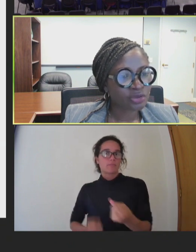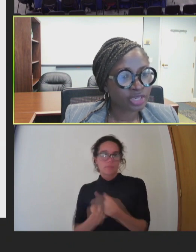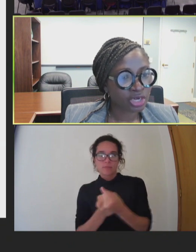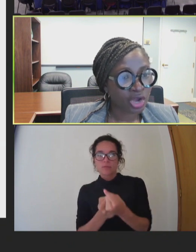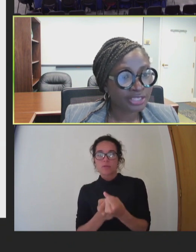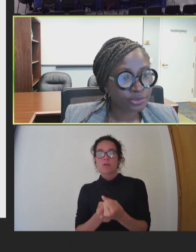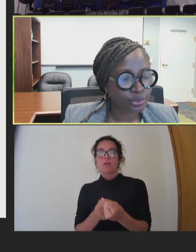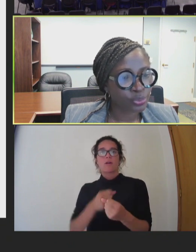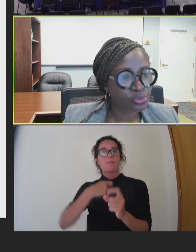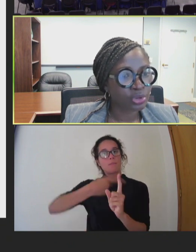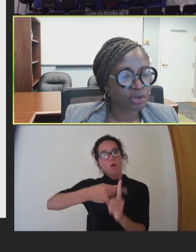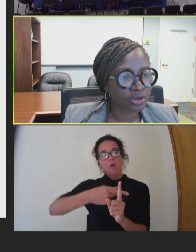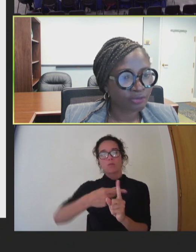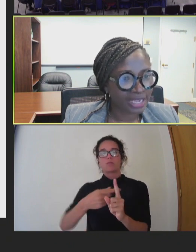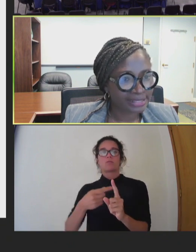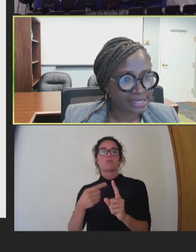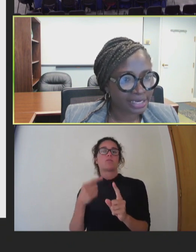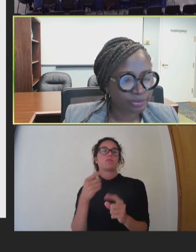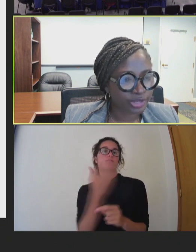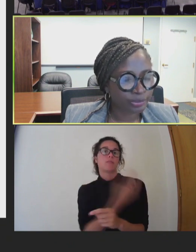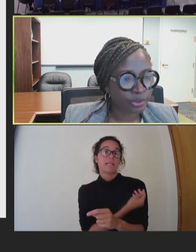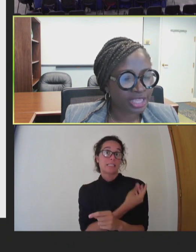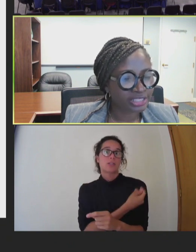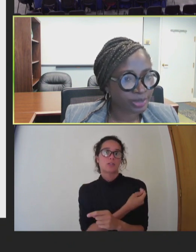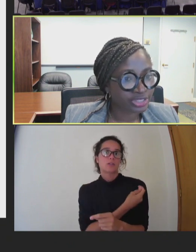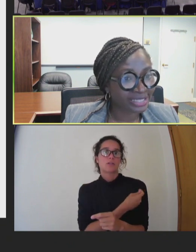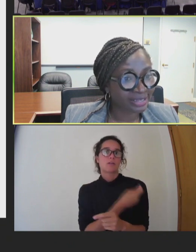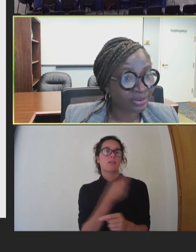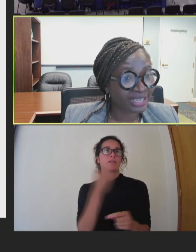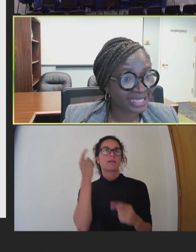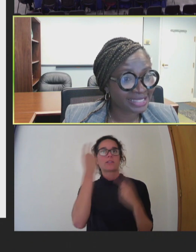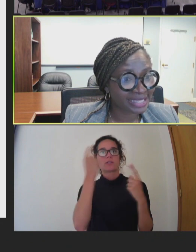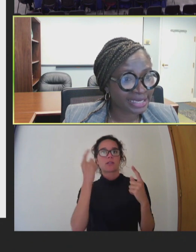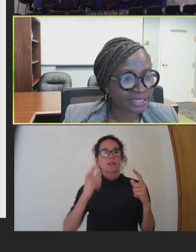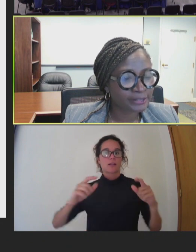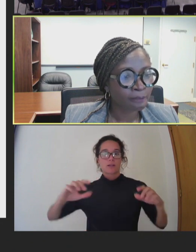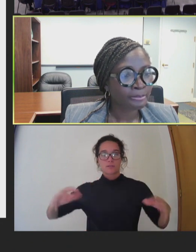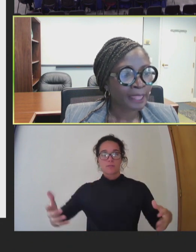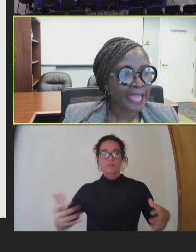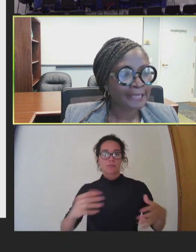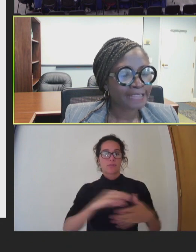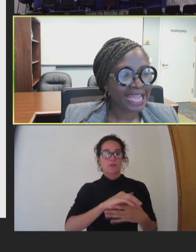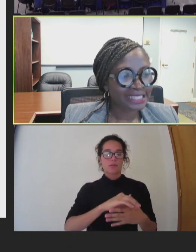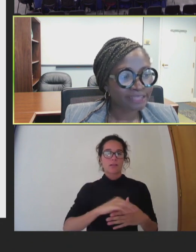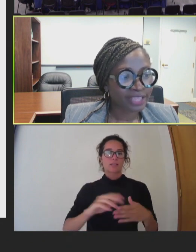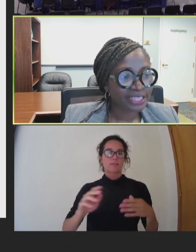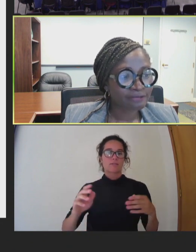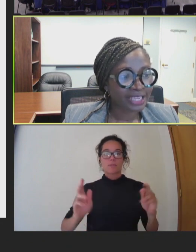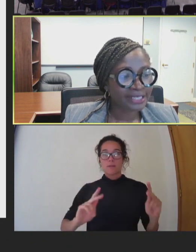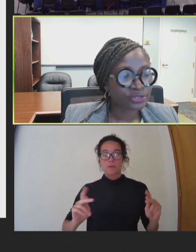of a large pull of unvaccinated people, especially in congregate settings. And active case findings